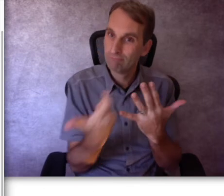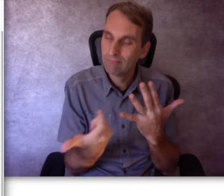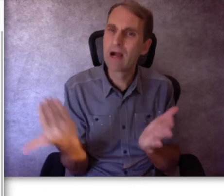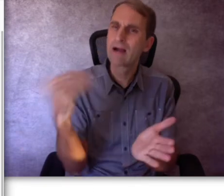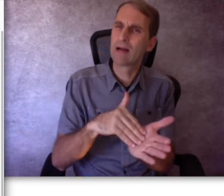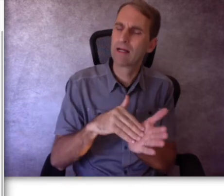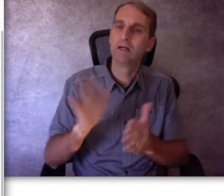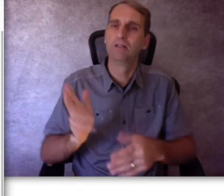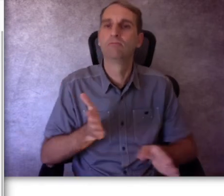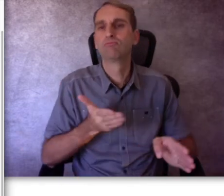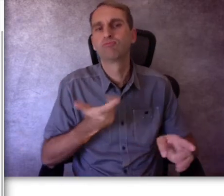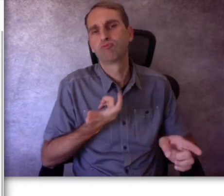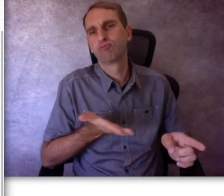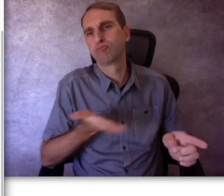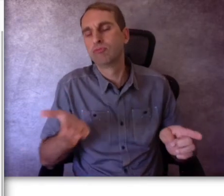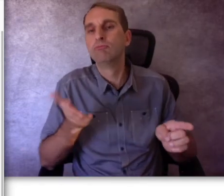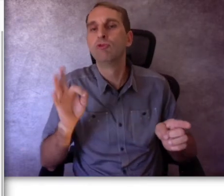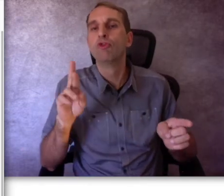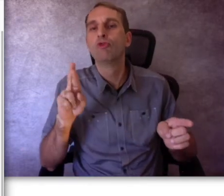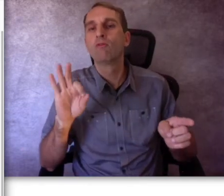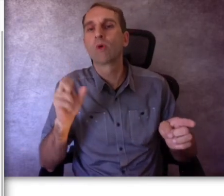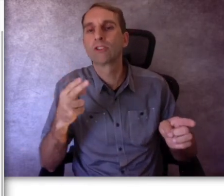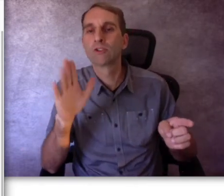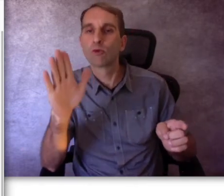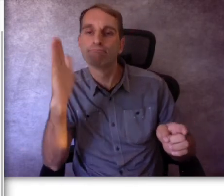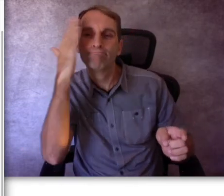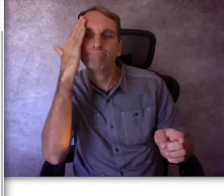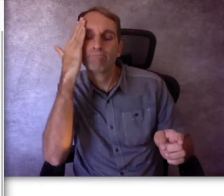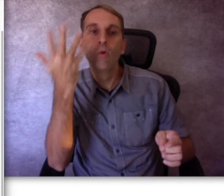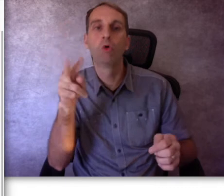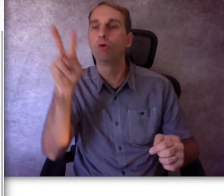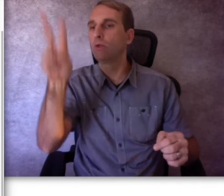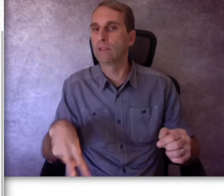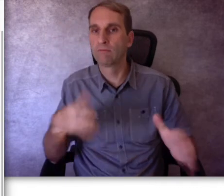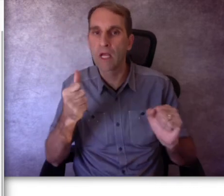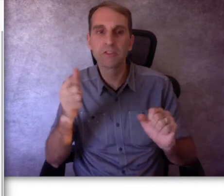but you could do it at that speed if you wanted to rewatch the video to refresh your memory.